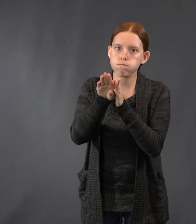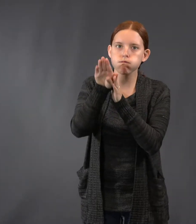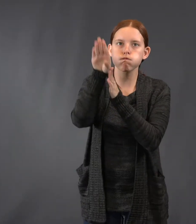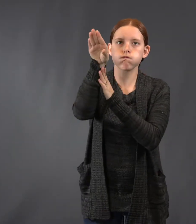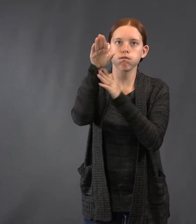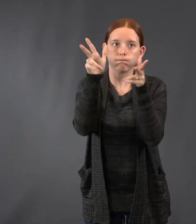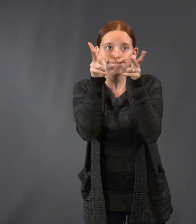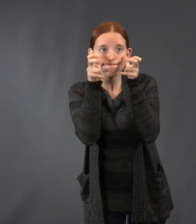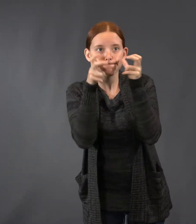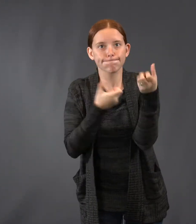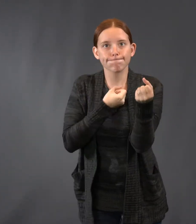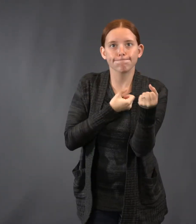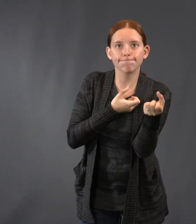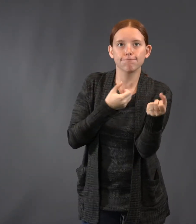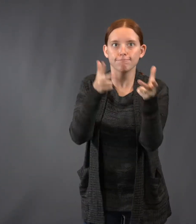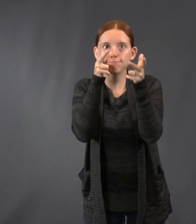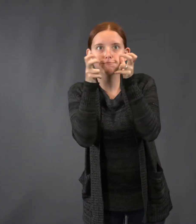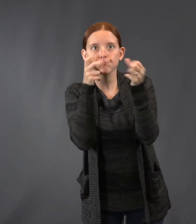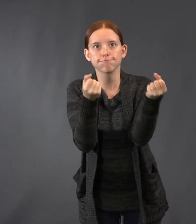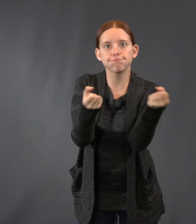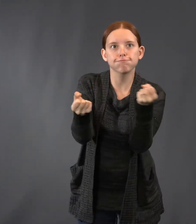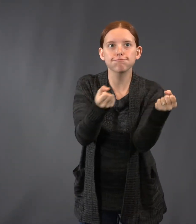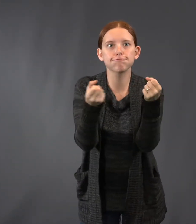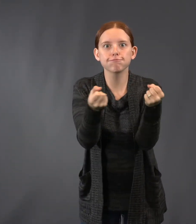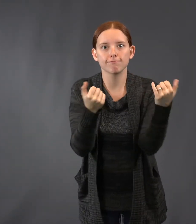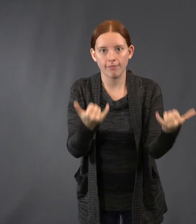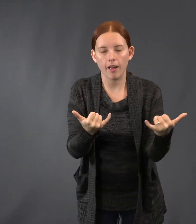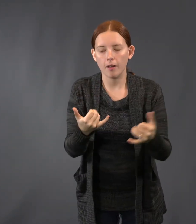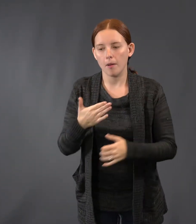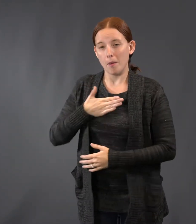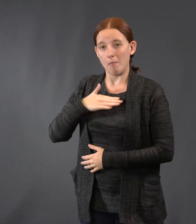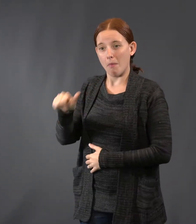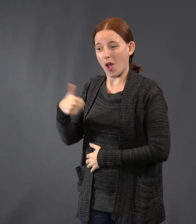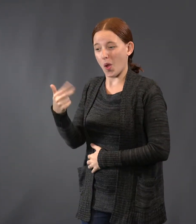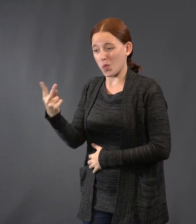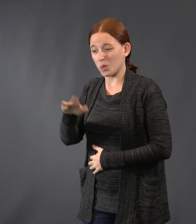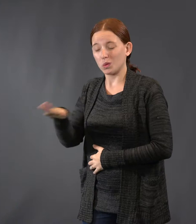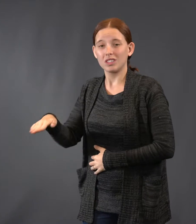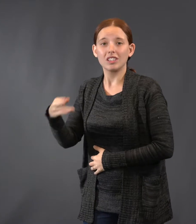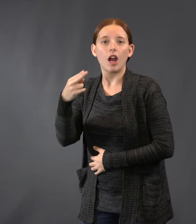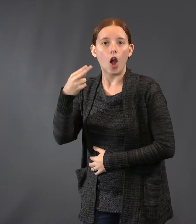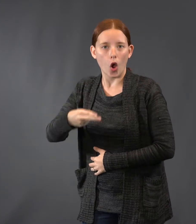all of a sudden has exploded in both his receptive and expressive.